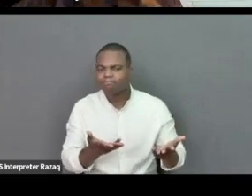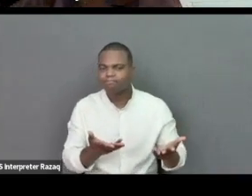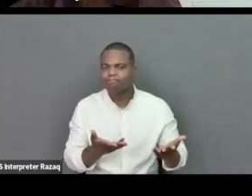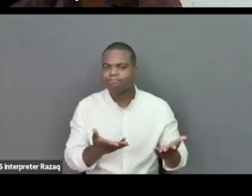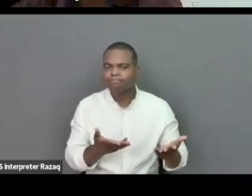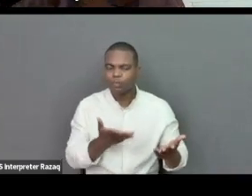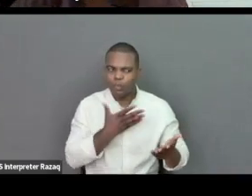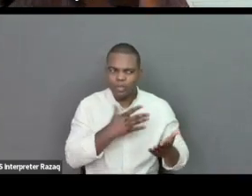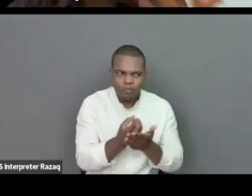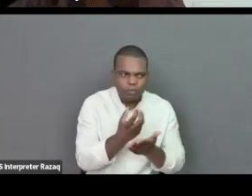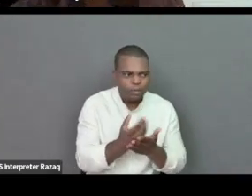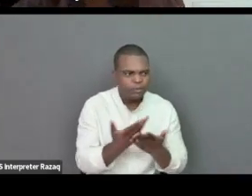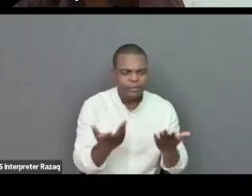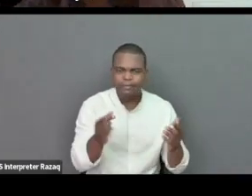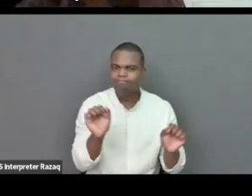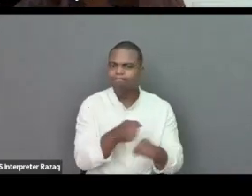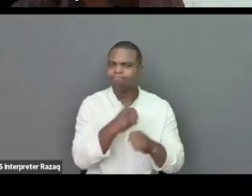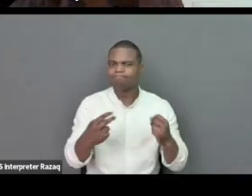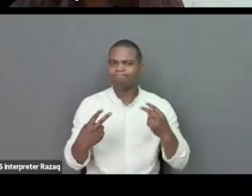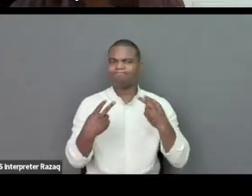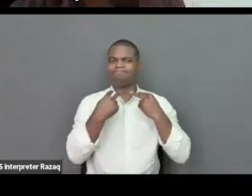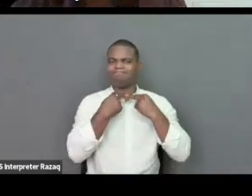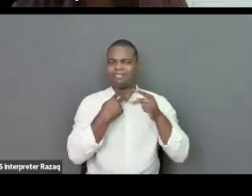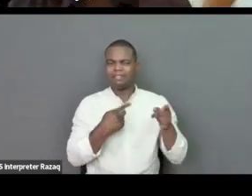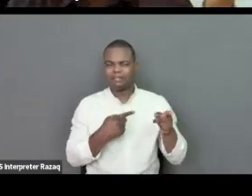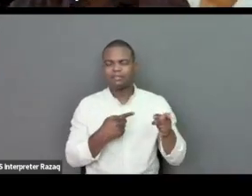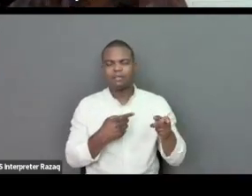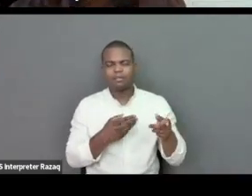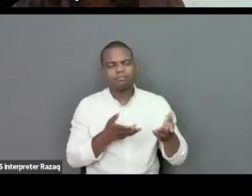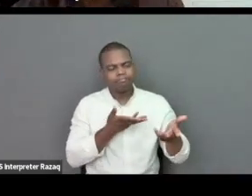can be fruitful only if it's not like an angry message,